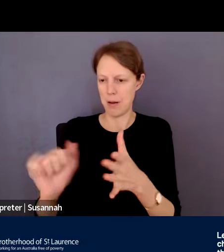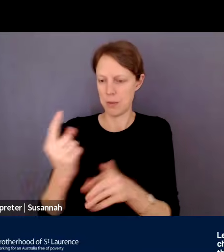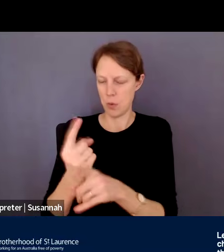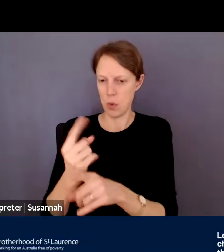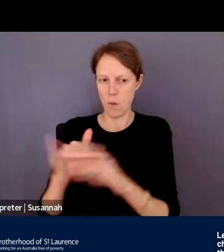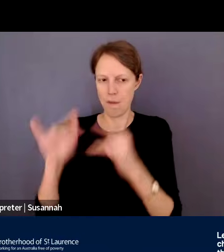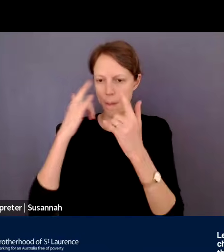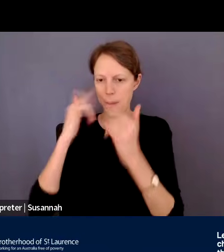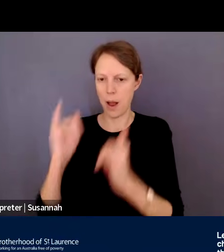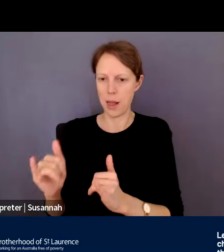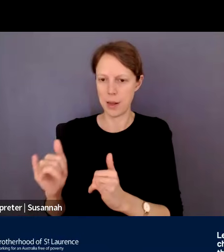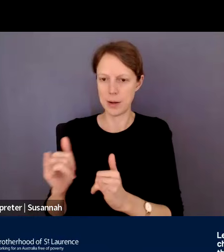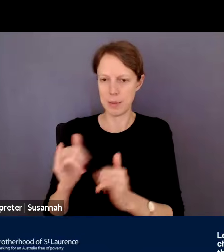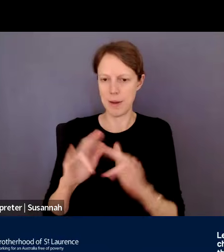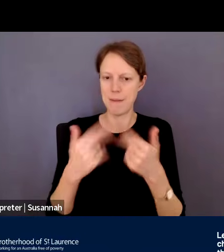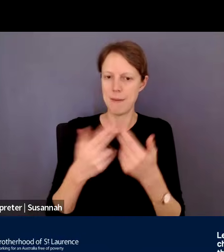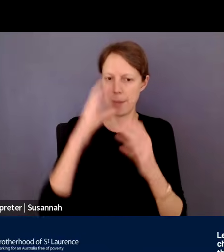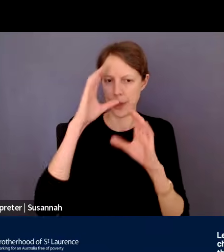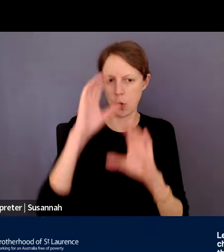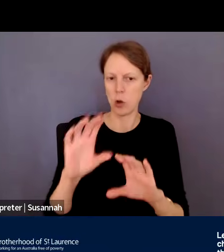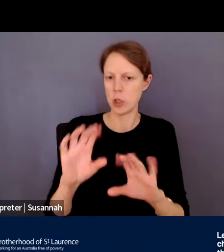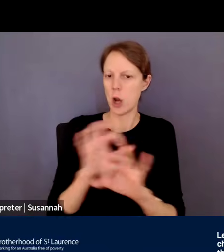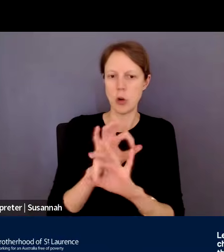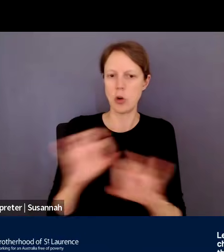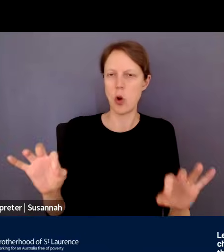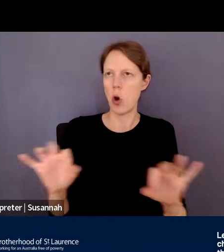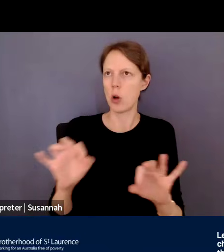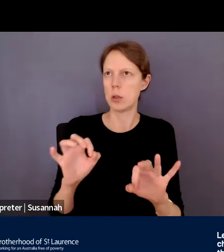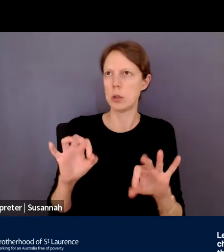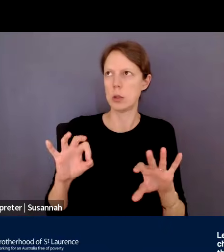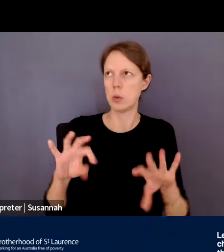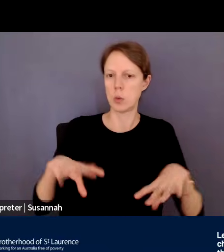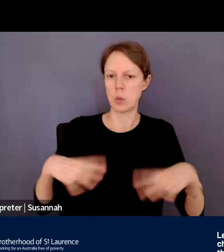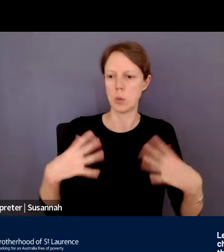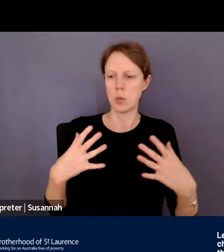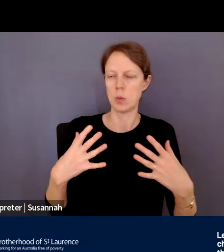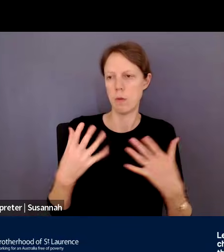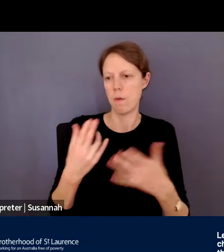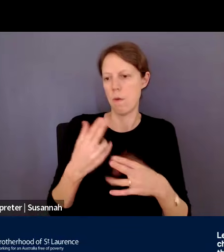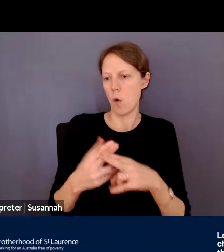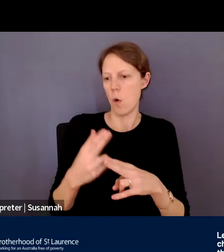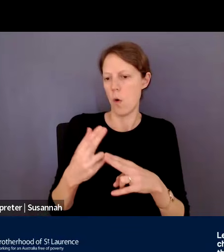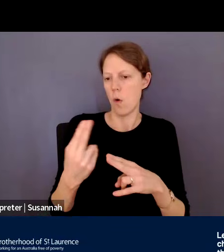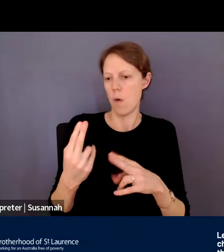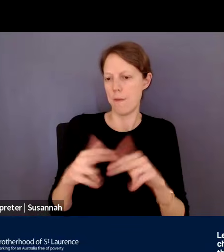not necessarily for families that have identified delay or concern with the child's development. So